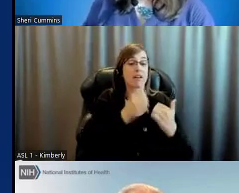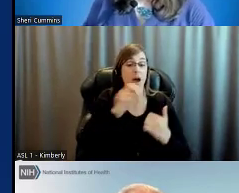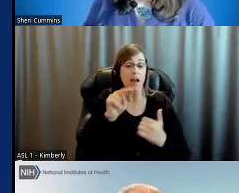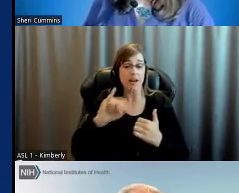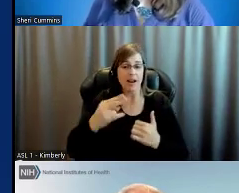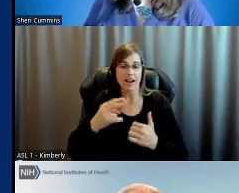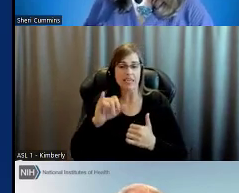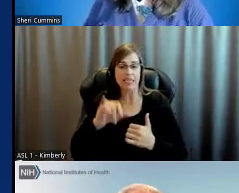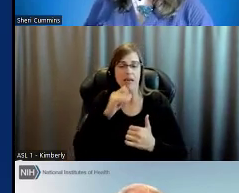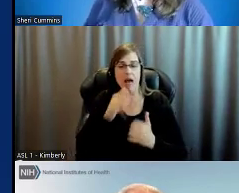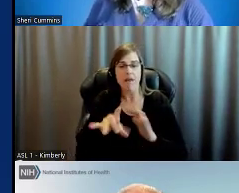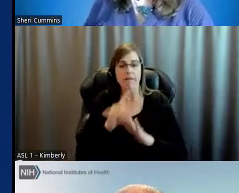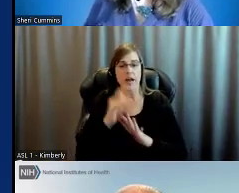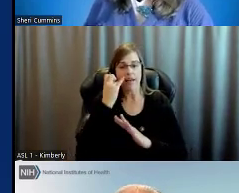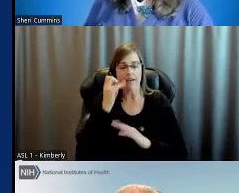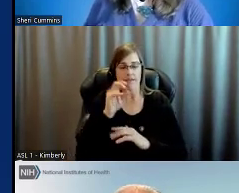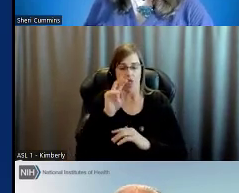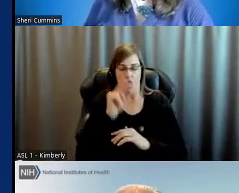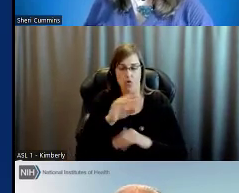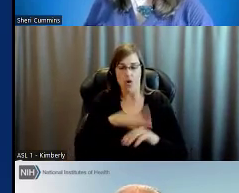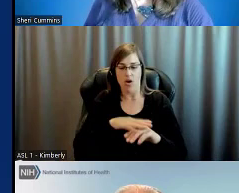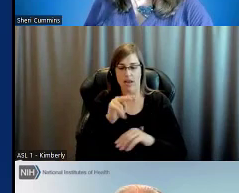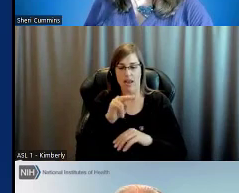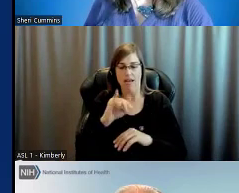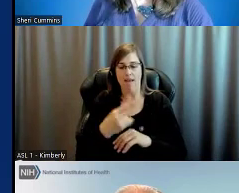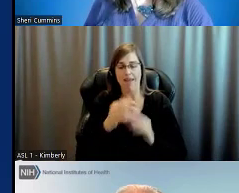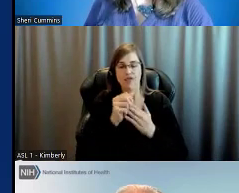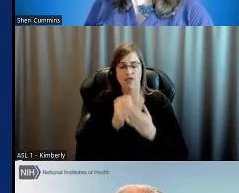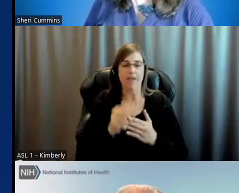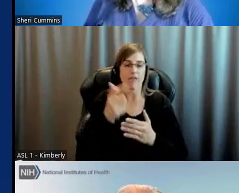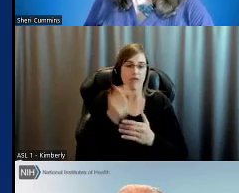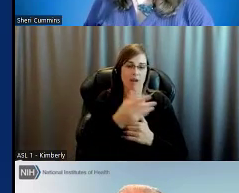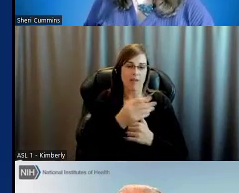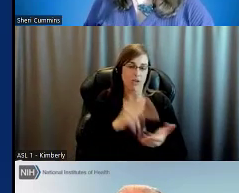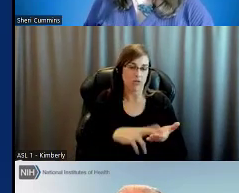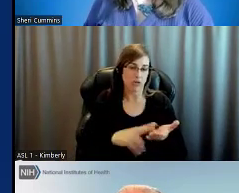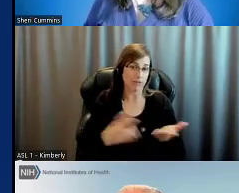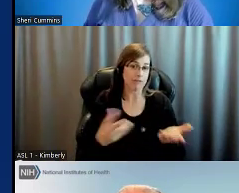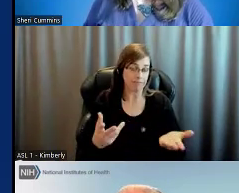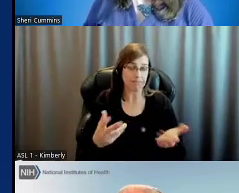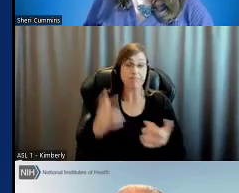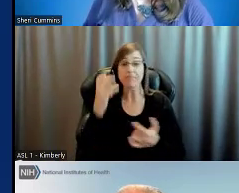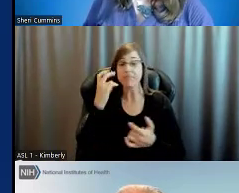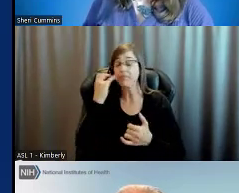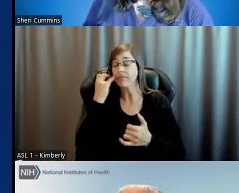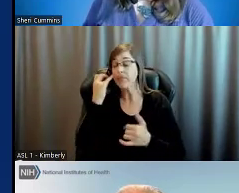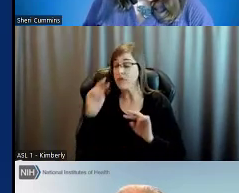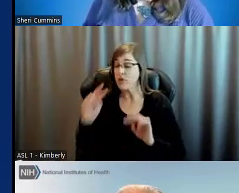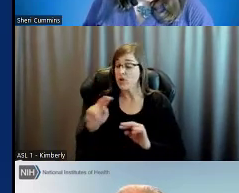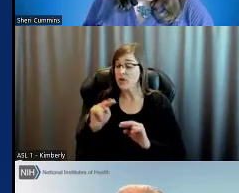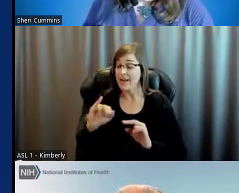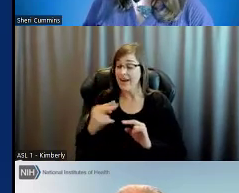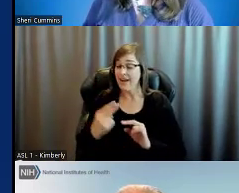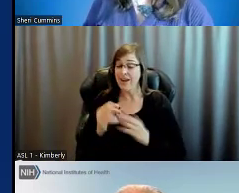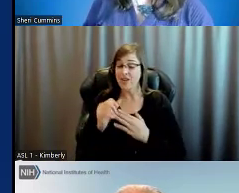if you went to the NIH Guide for Grants and Contracts. And if you go to the NIH Guide for Grants and Contracts,